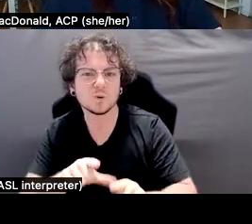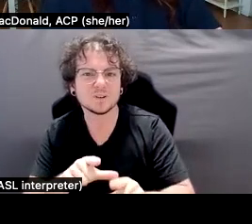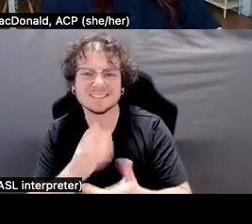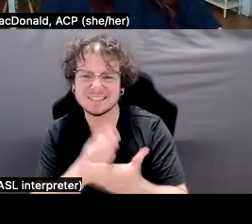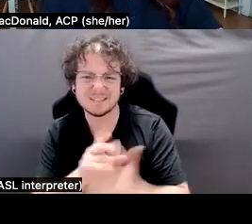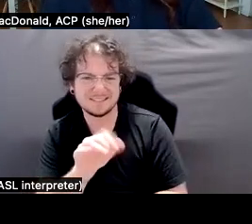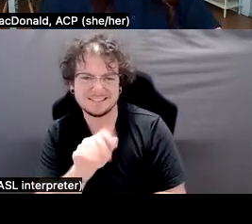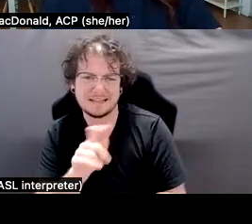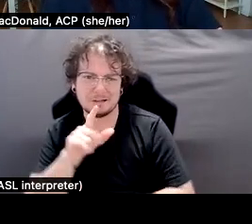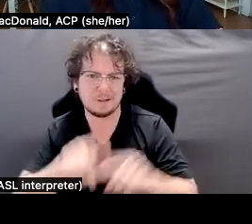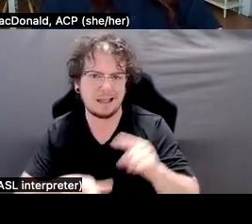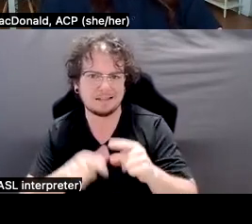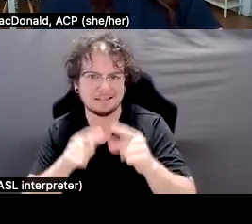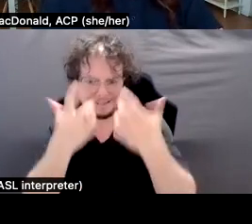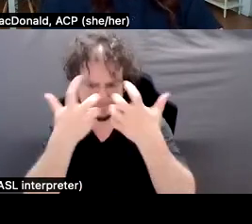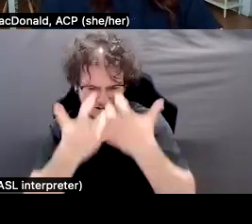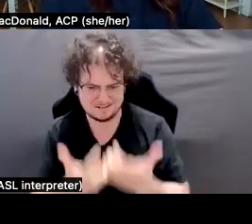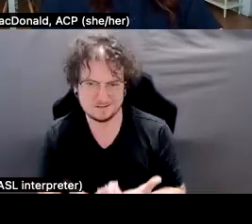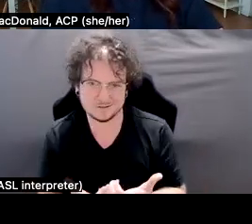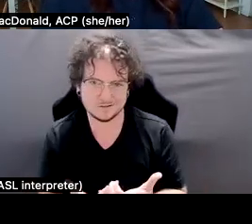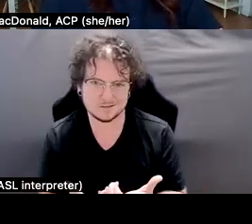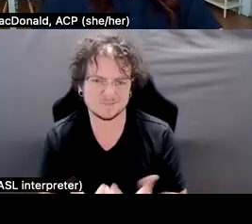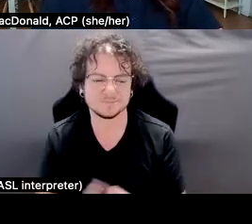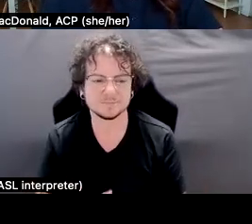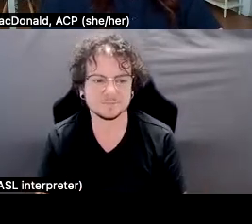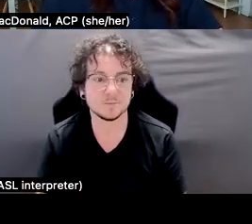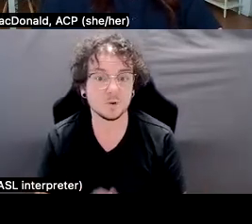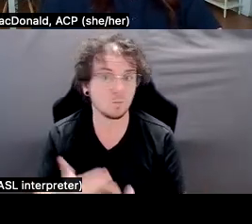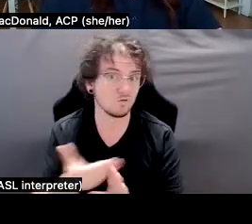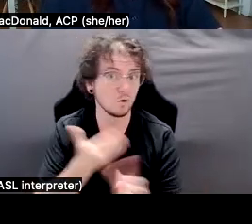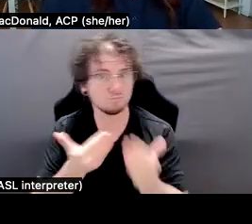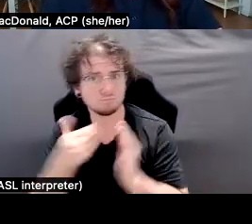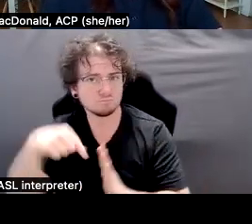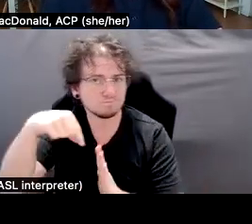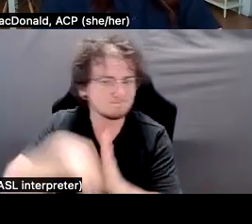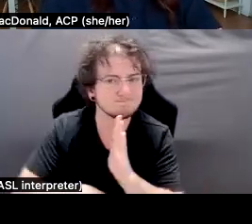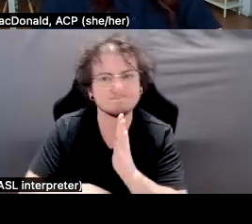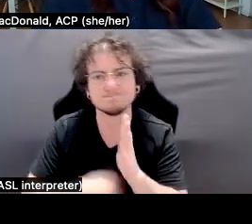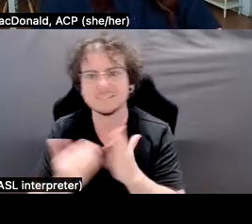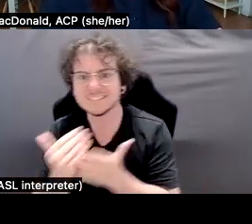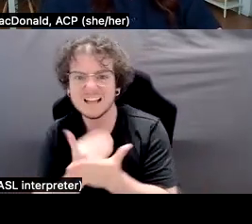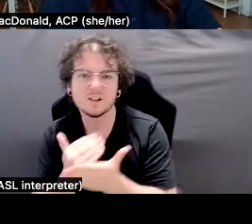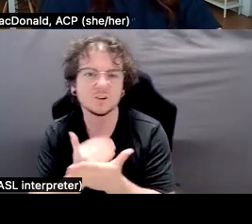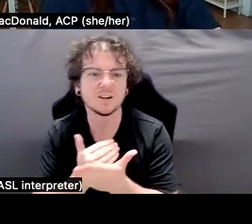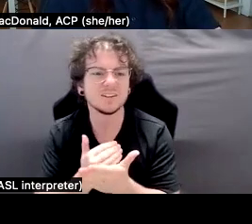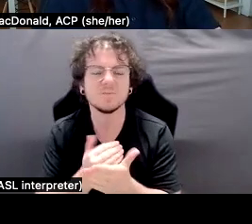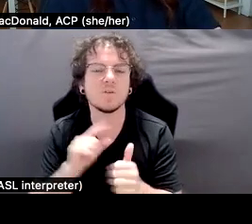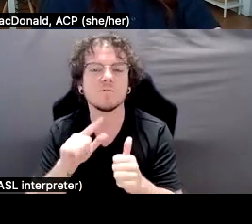Okay, so before diving into the salary numbers, I'm going to just give a little snapshot of who